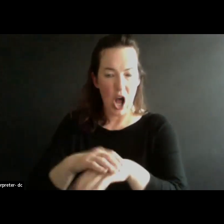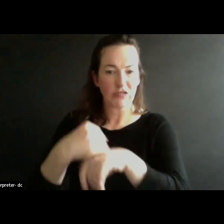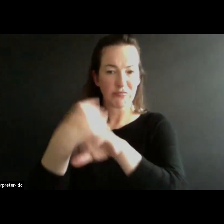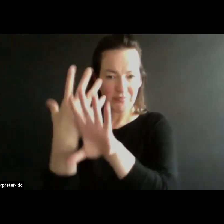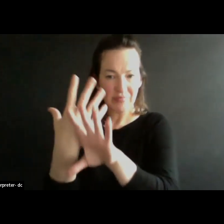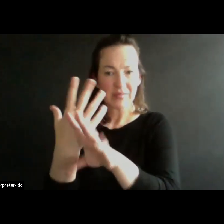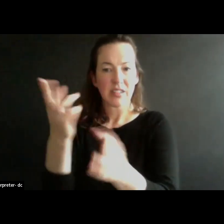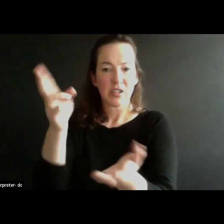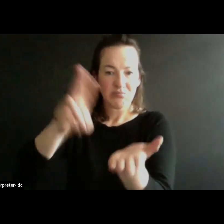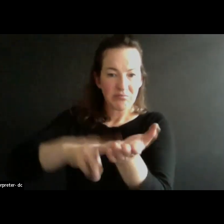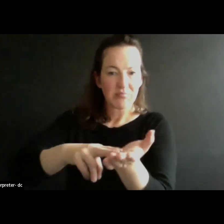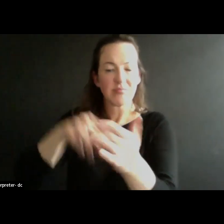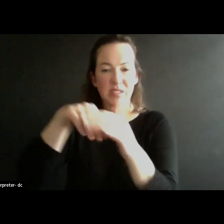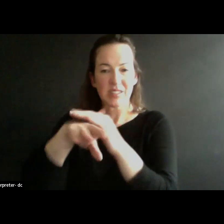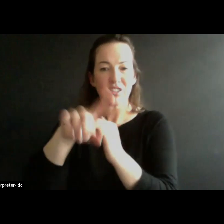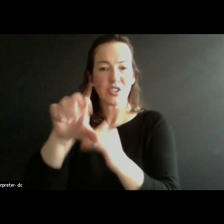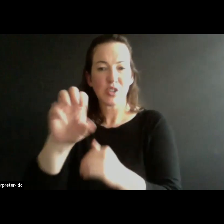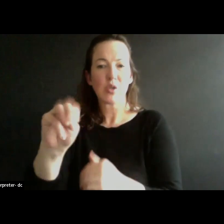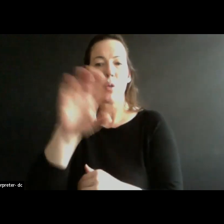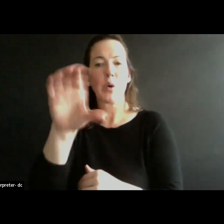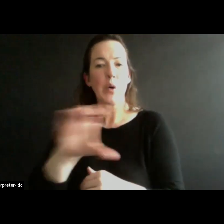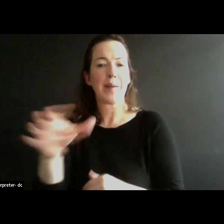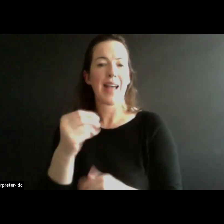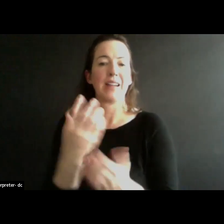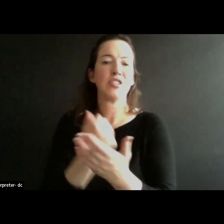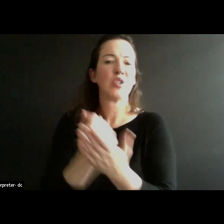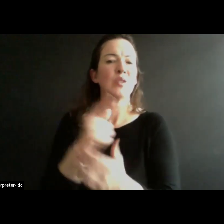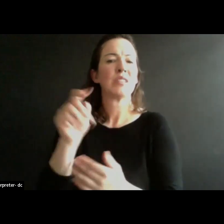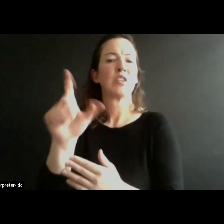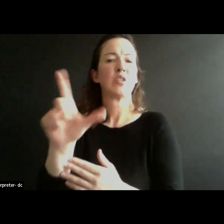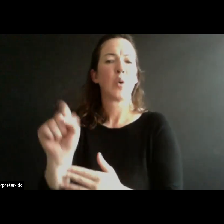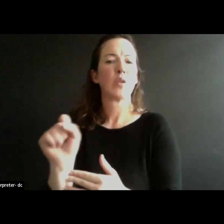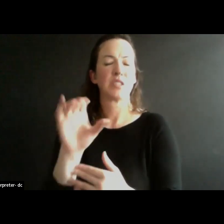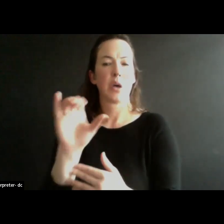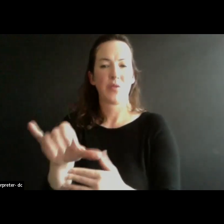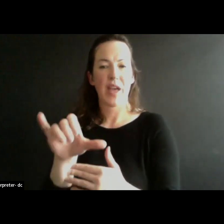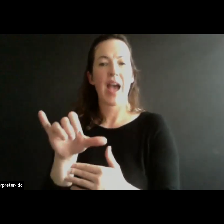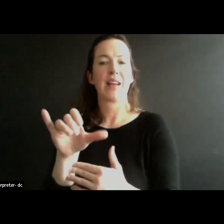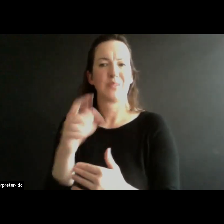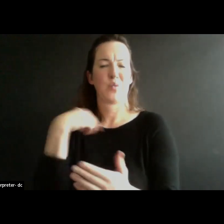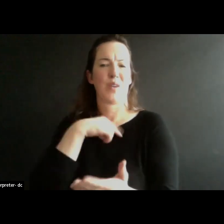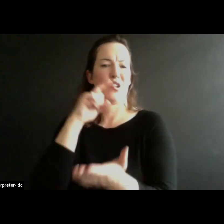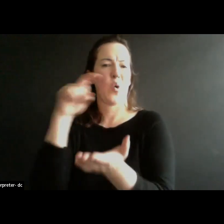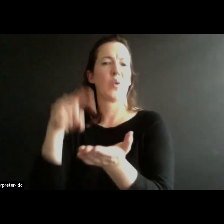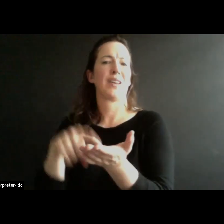and and utilizing online tools. And so that is building. We're noticing that through our